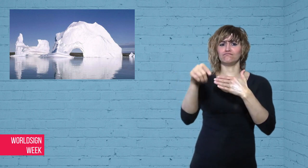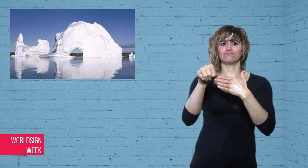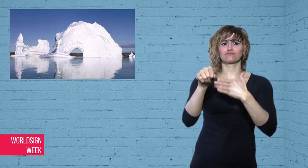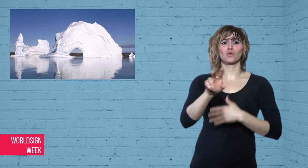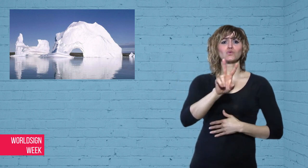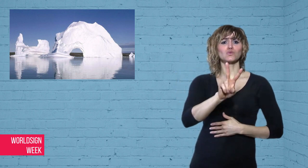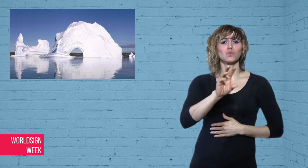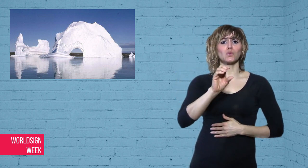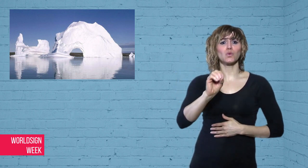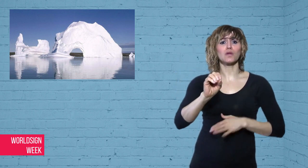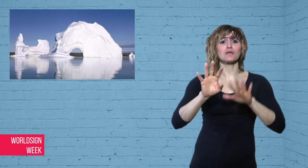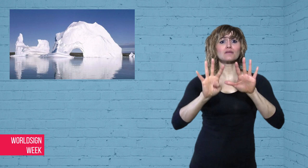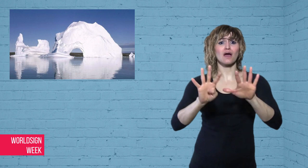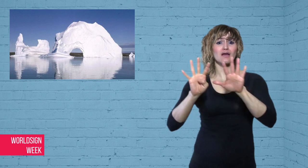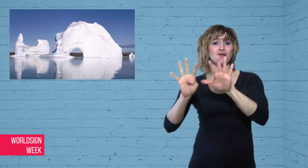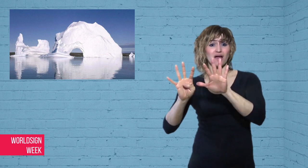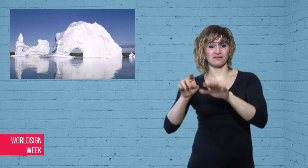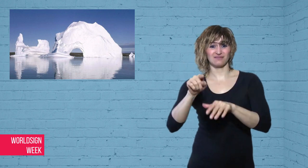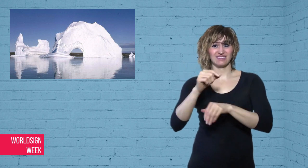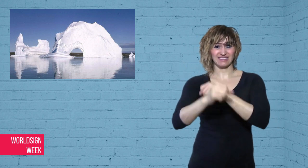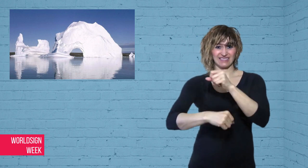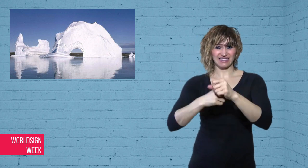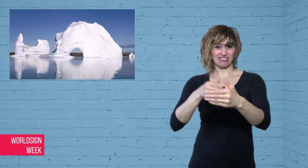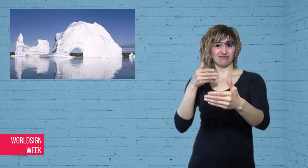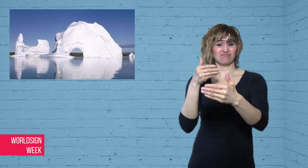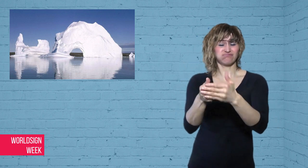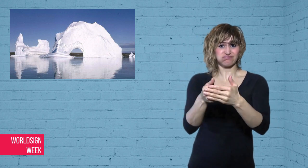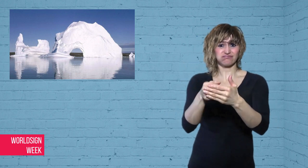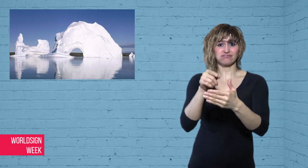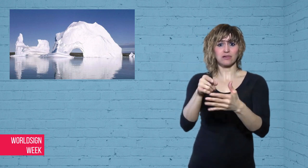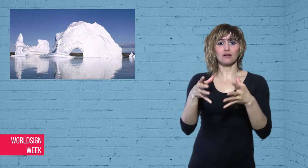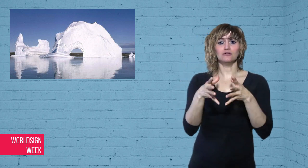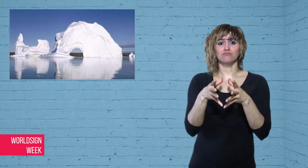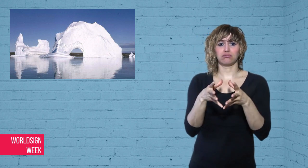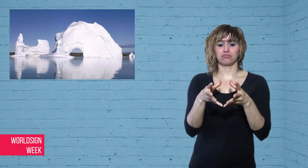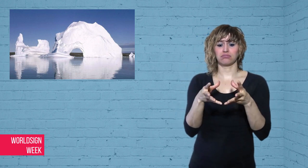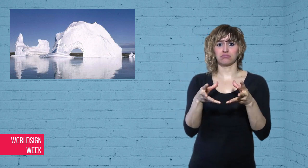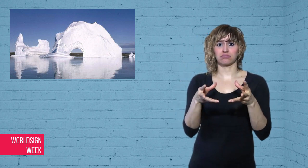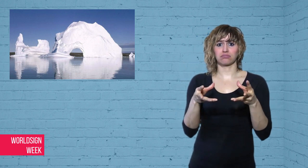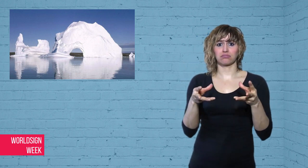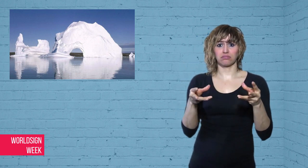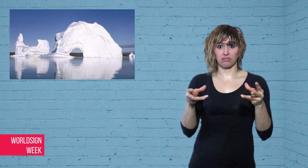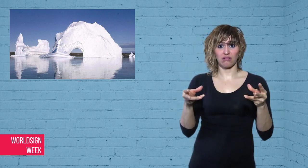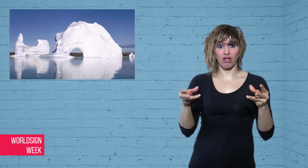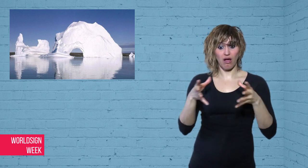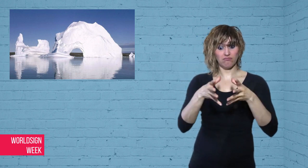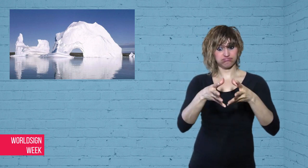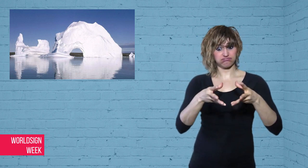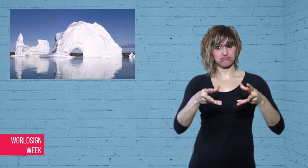Even worse, by the end of the